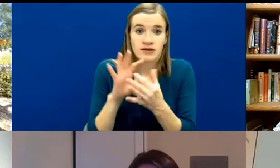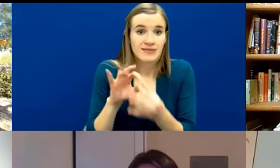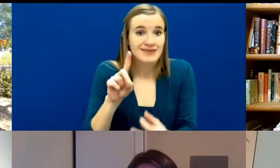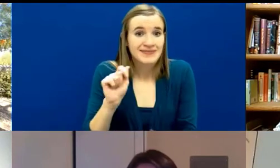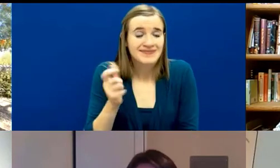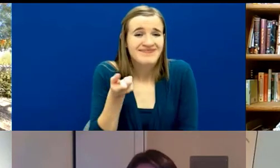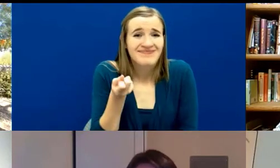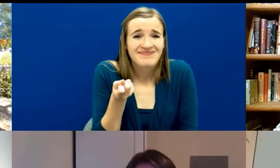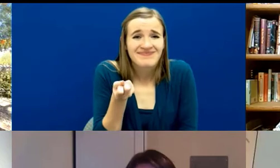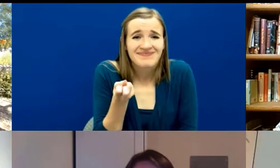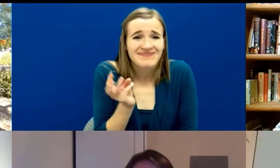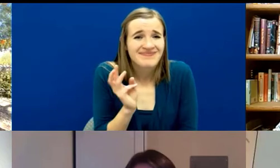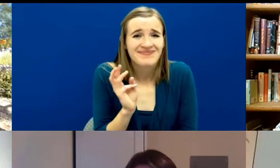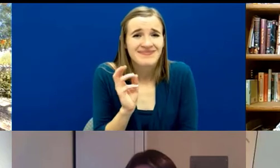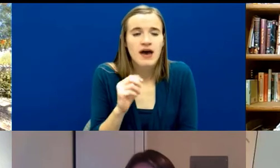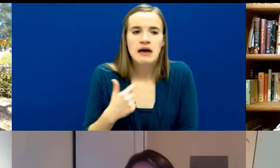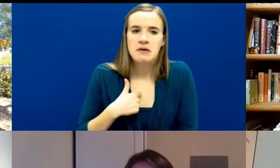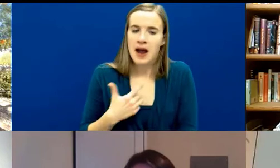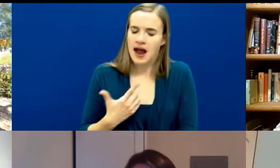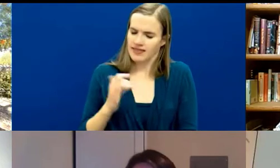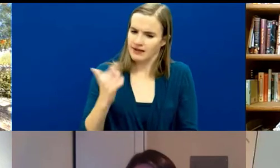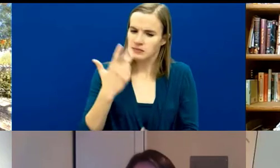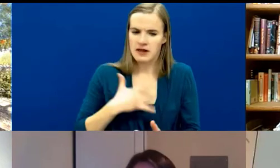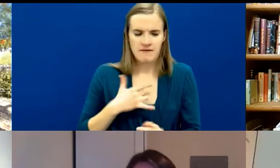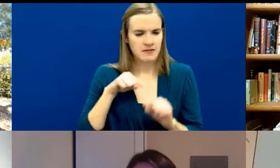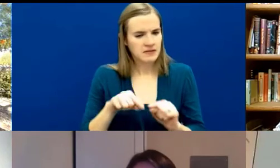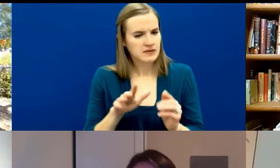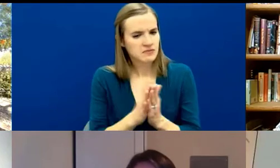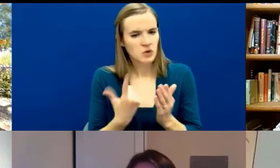so strongly about getting this book out there. Um, because, you know,